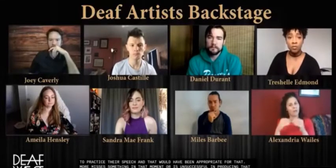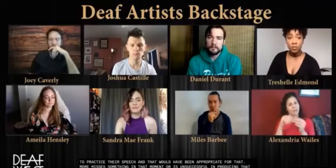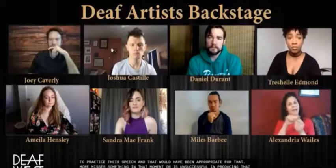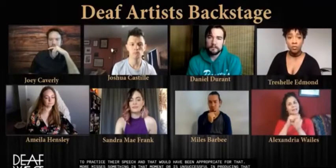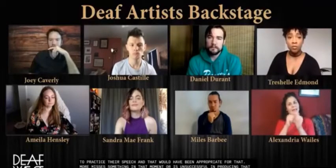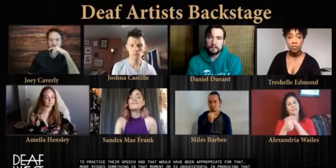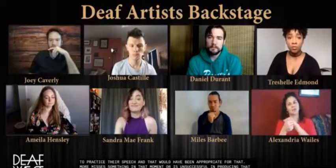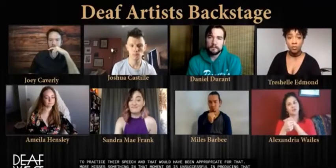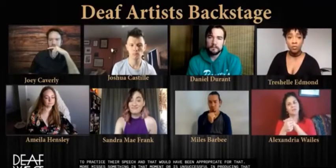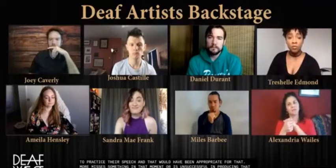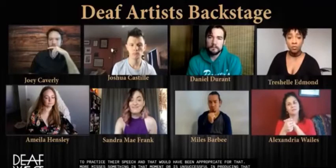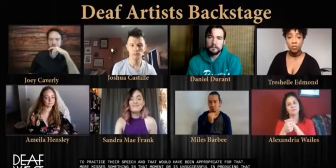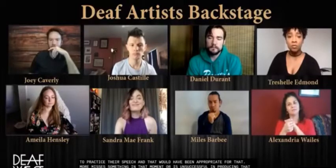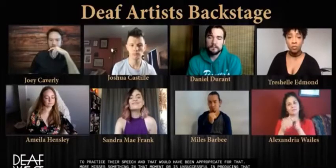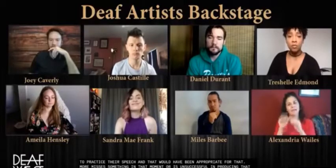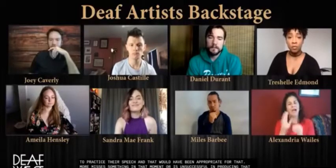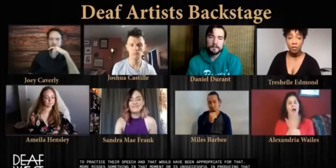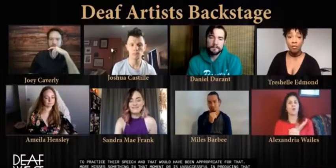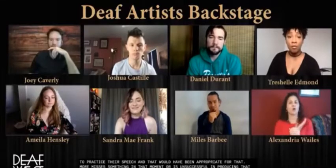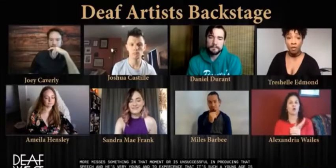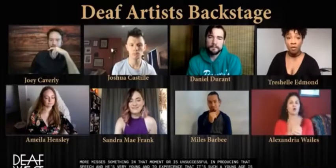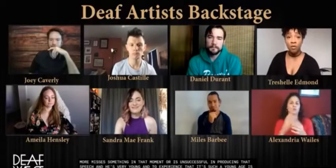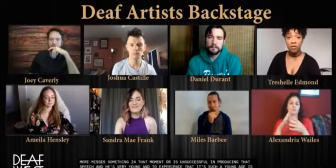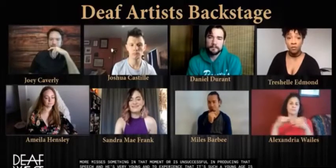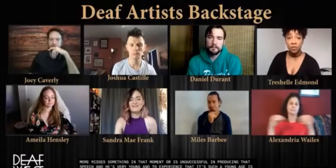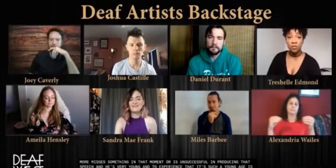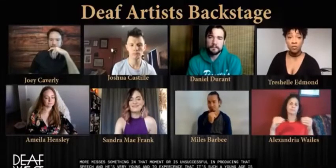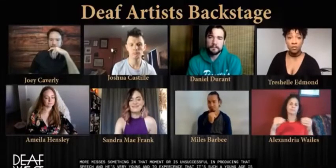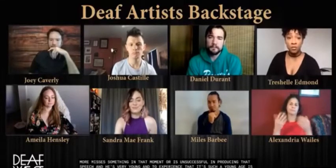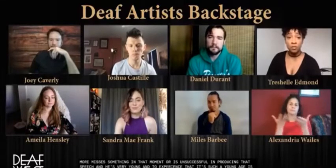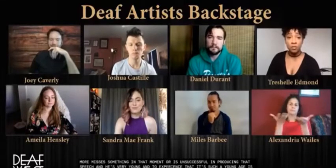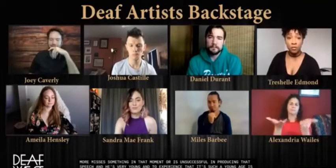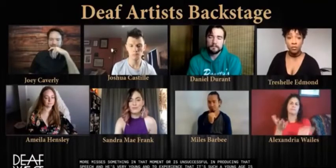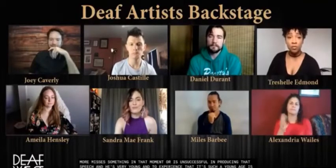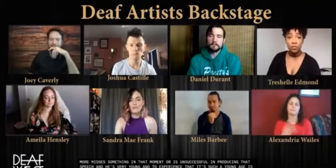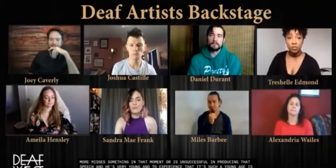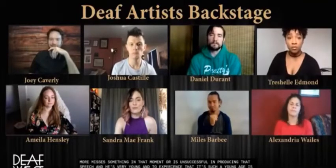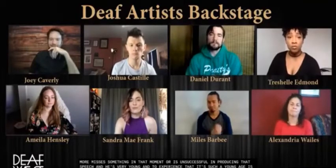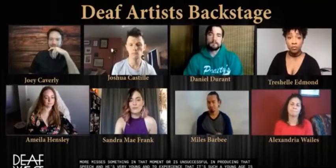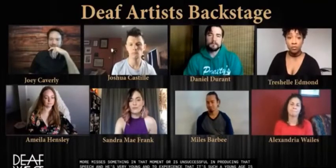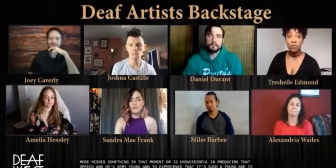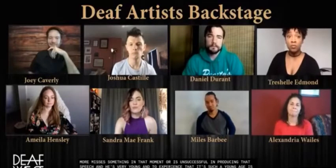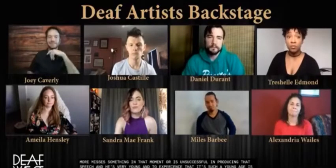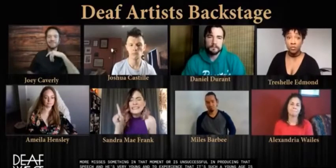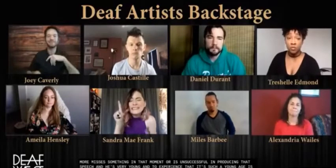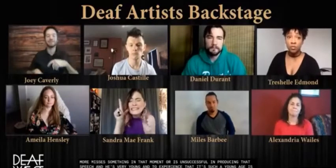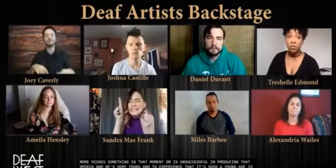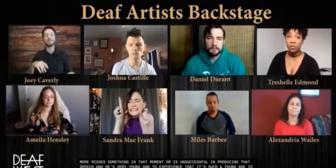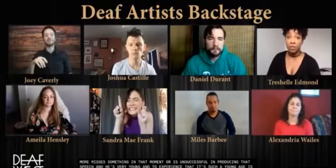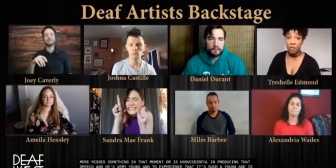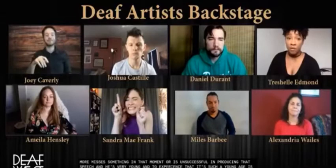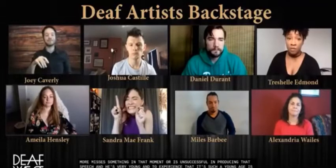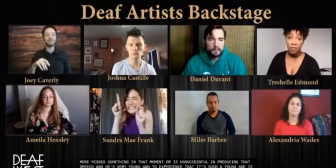Those moments are huge for Deaf people and we felt it was important in our adaptation to bring that theme forward.